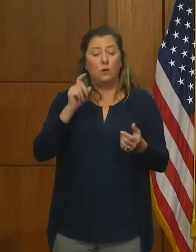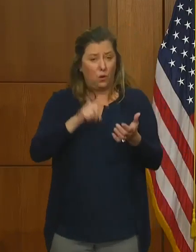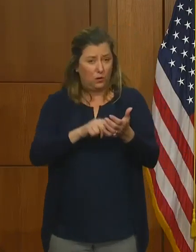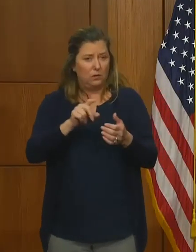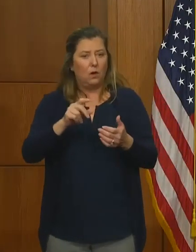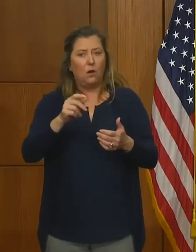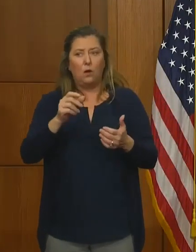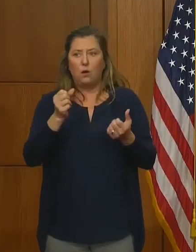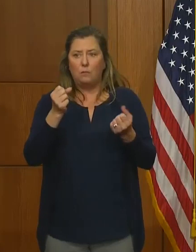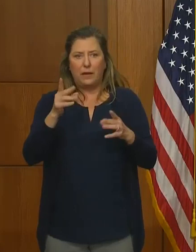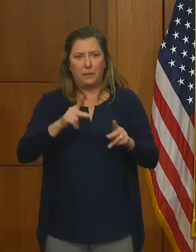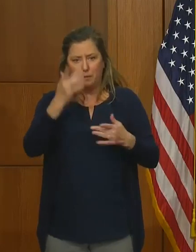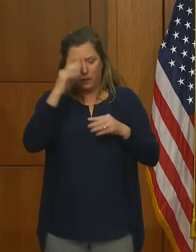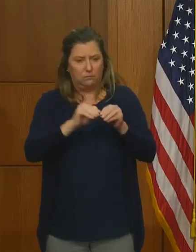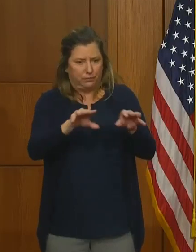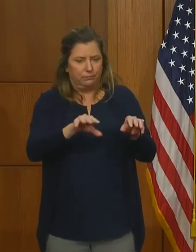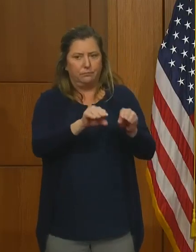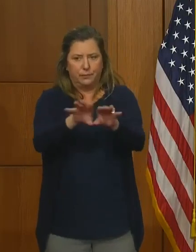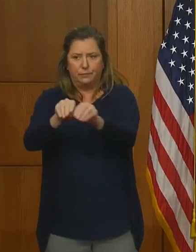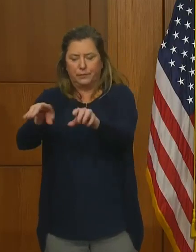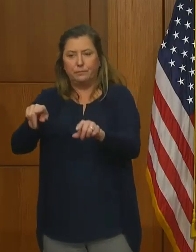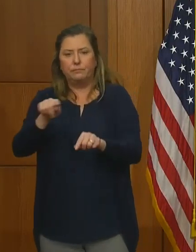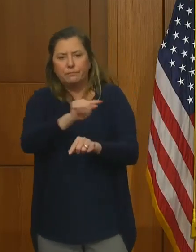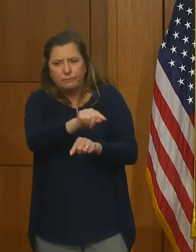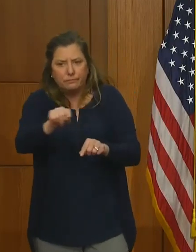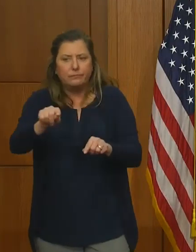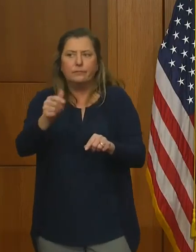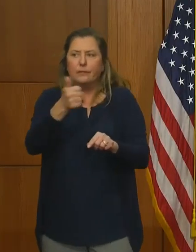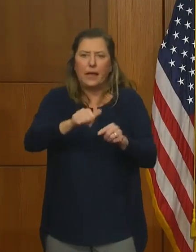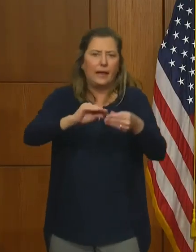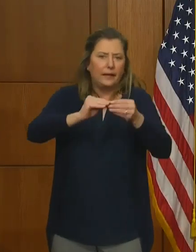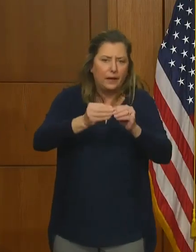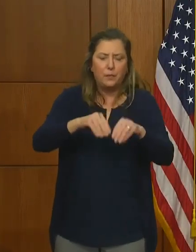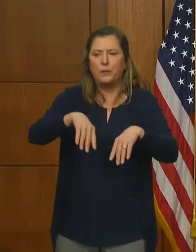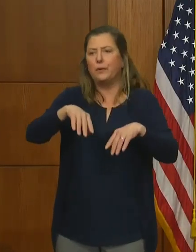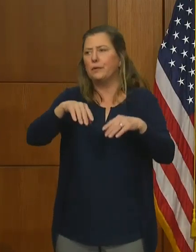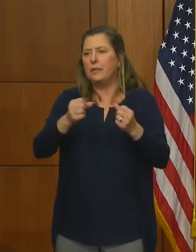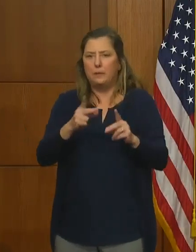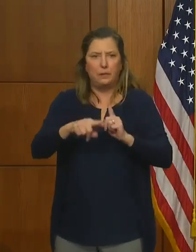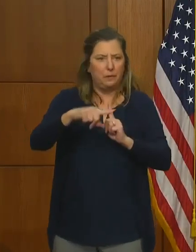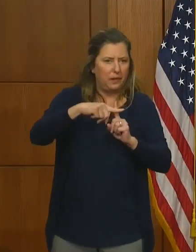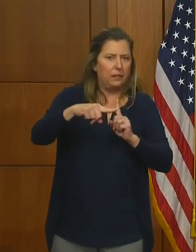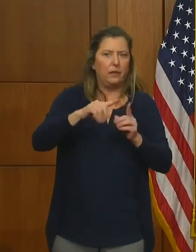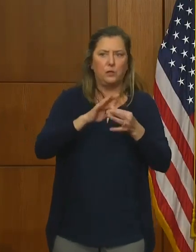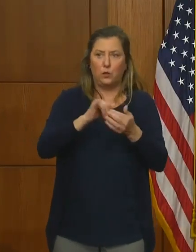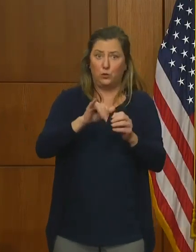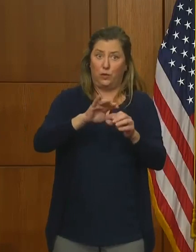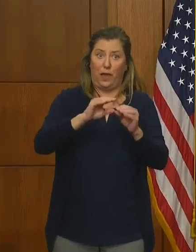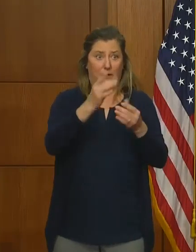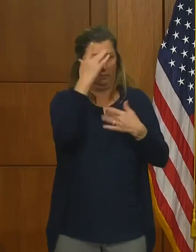COMES INTO US THIS WEEK WE COUNTED OUTBREAK AND THOSE